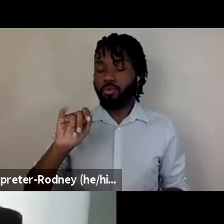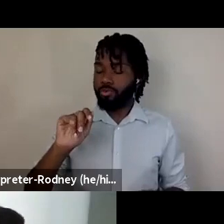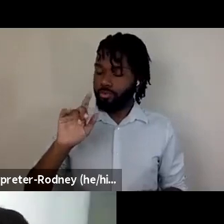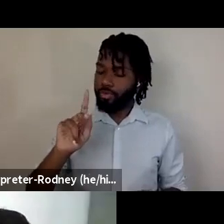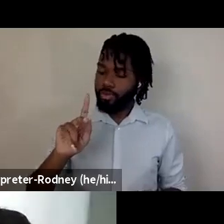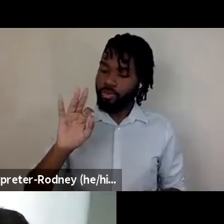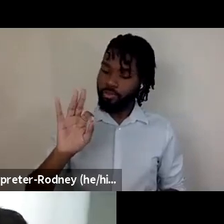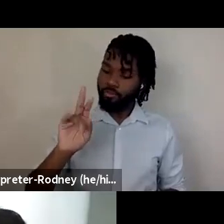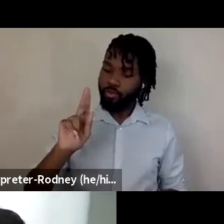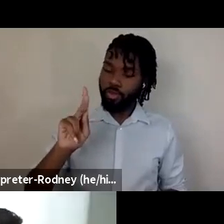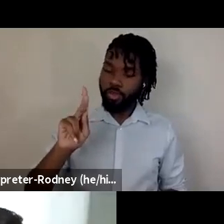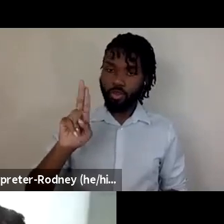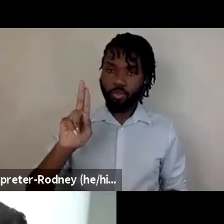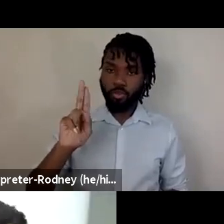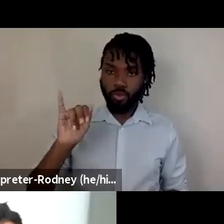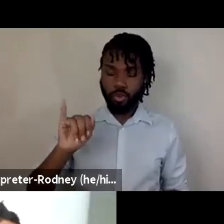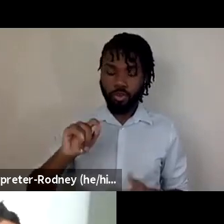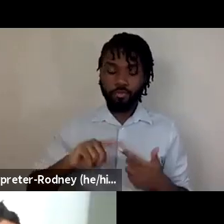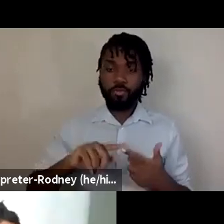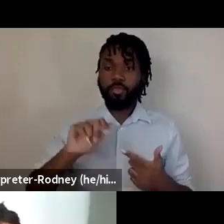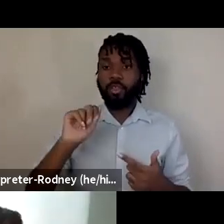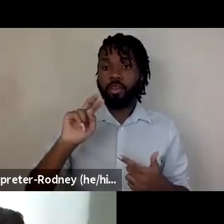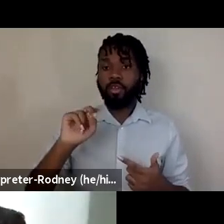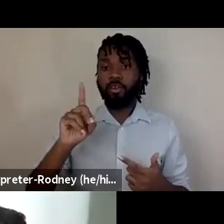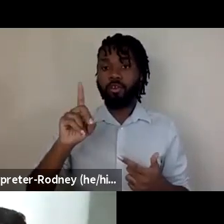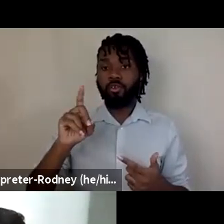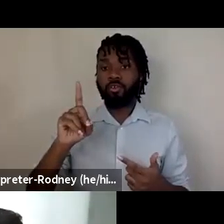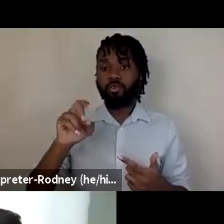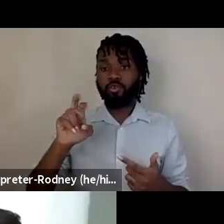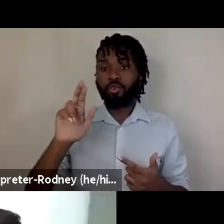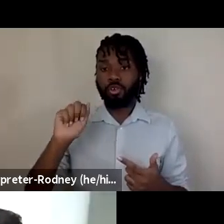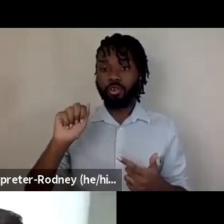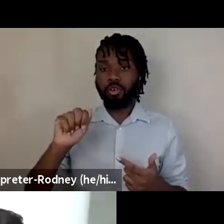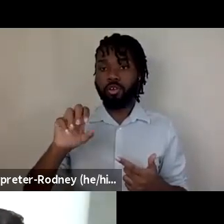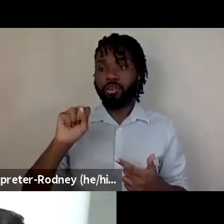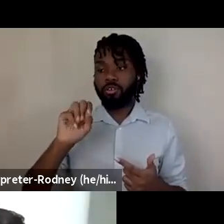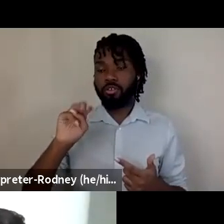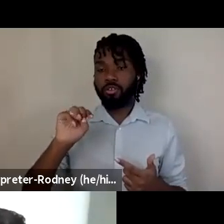Andrea Smith, A-N-D-R-E-A S-M-I-T-H;